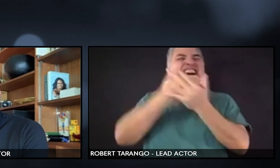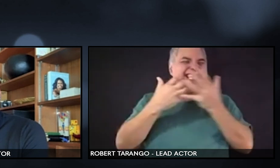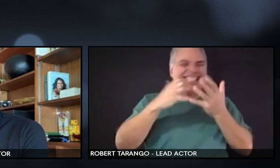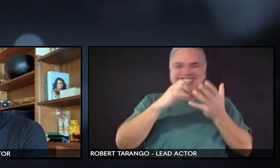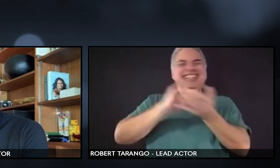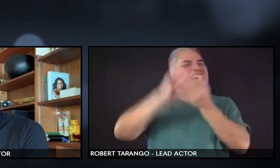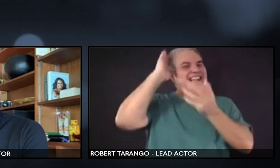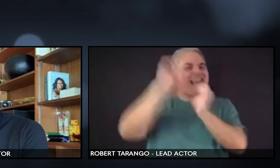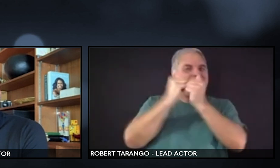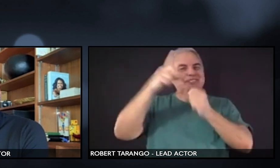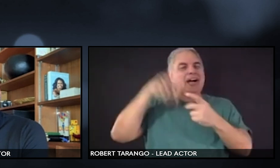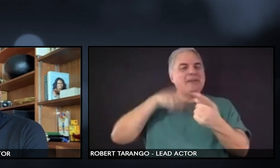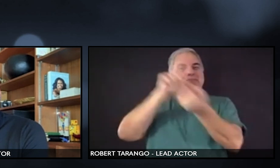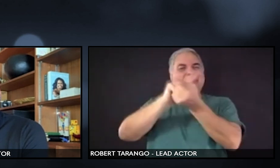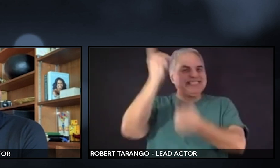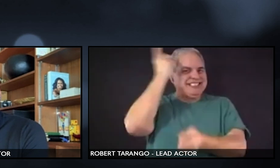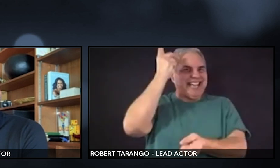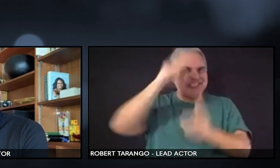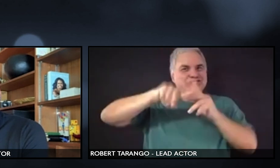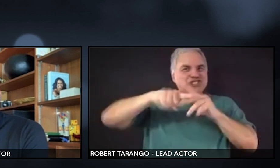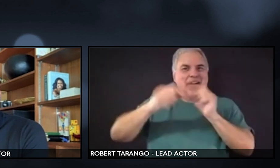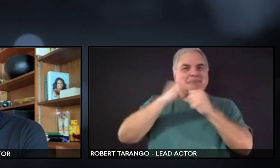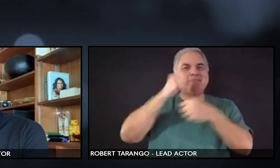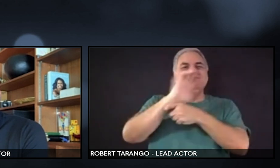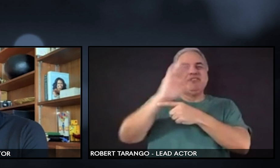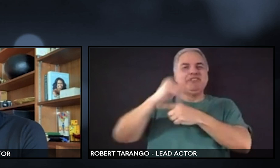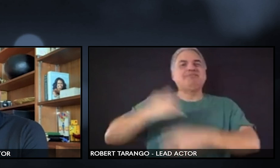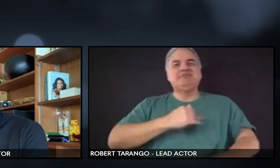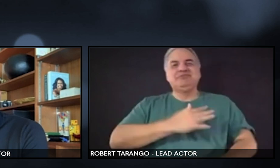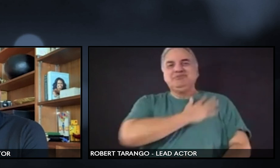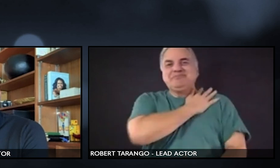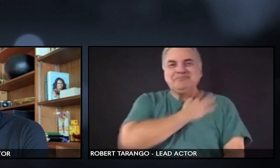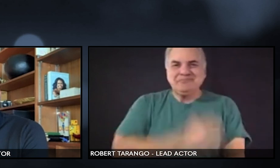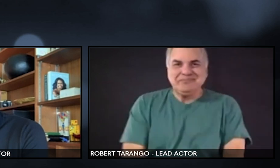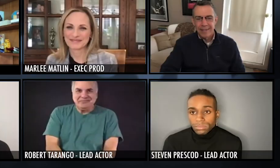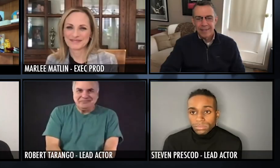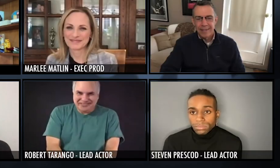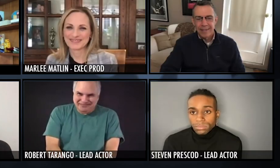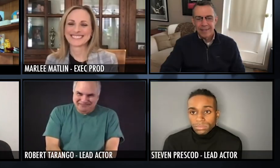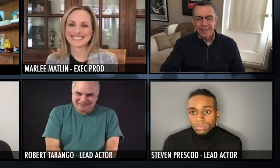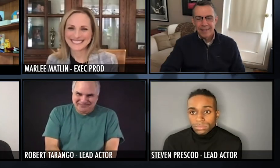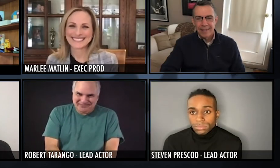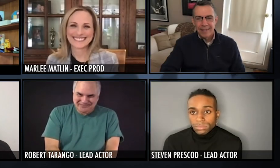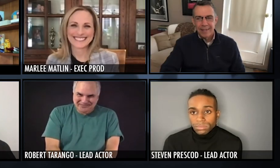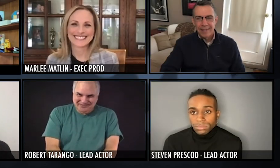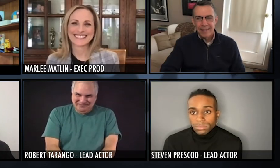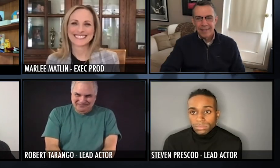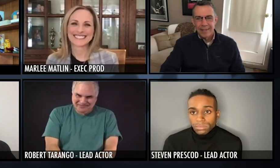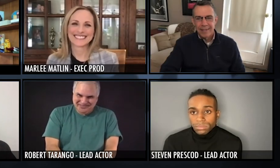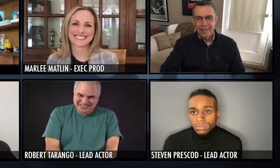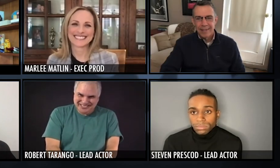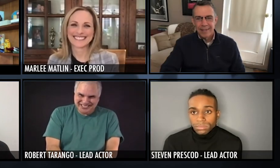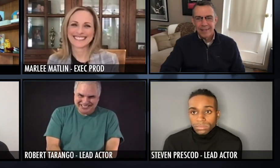Amazing. I just thought I'm like, I did it. And, you know, Doug cast me in Feeling Through, and here we are.